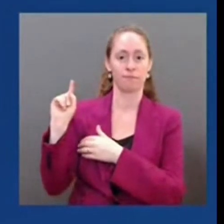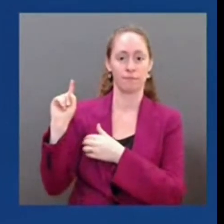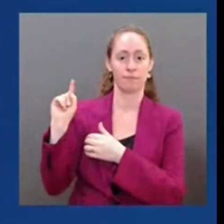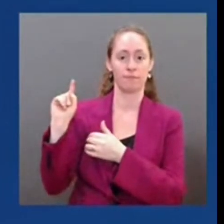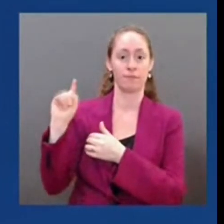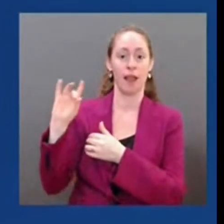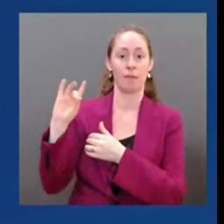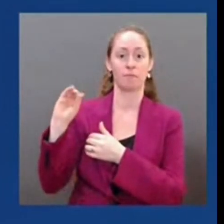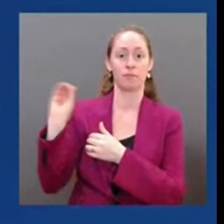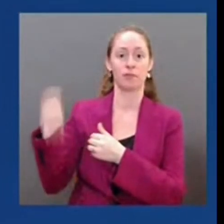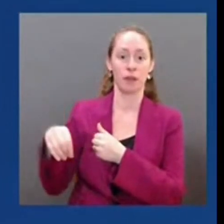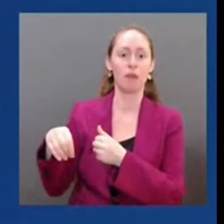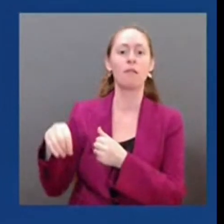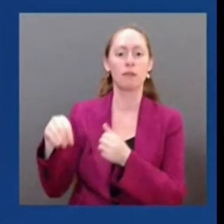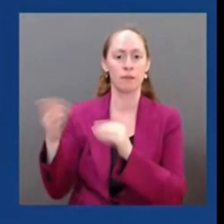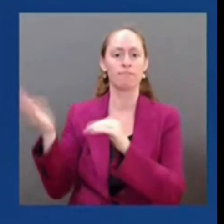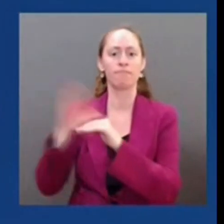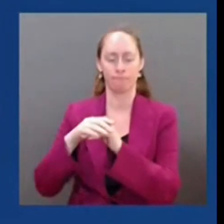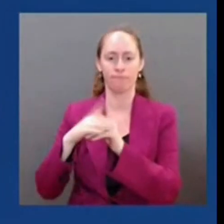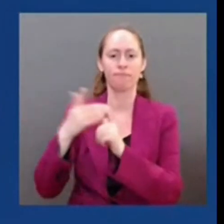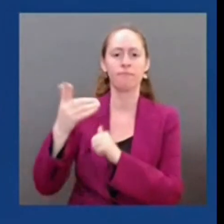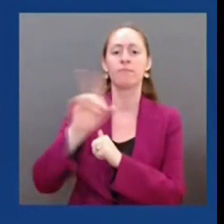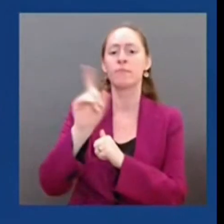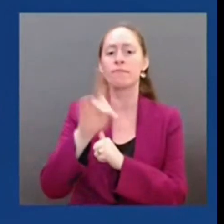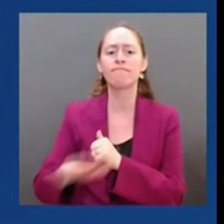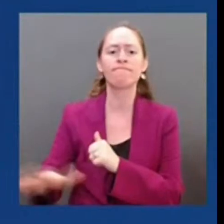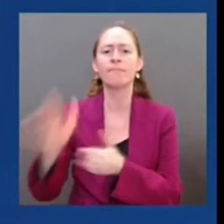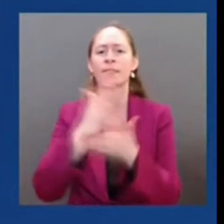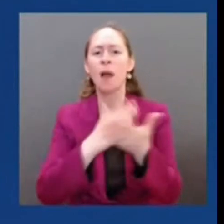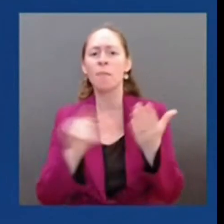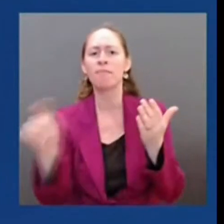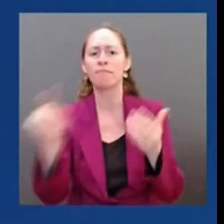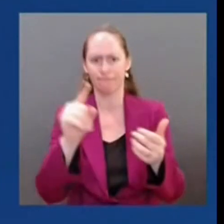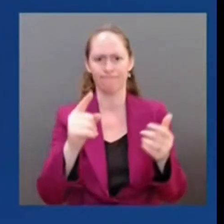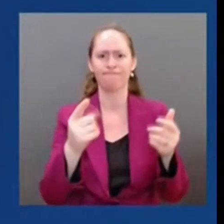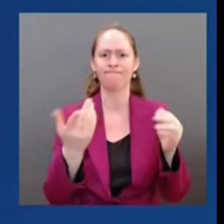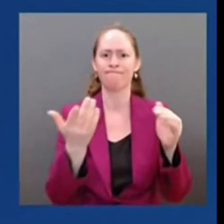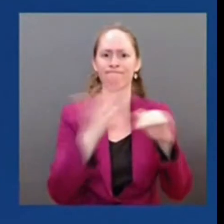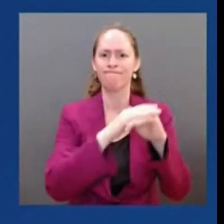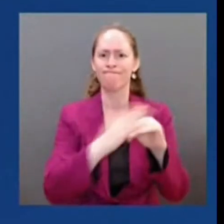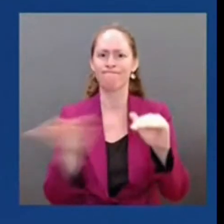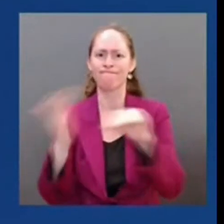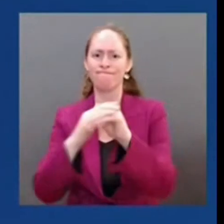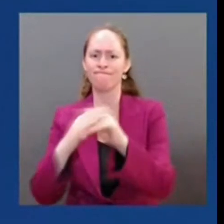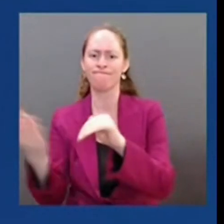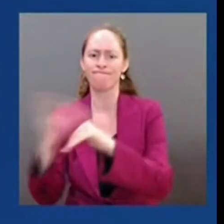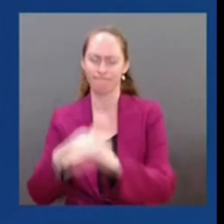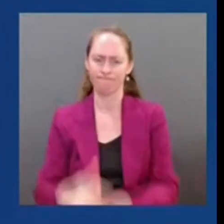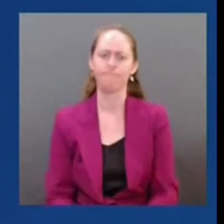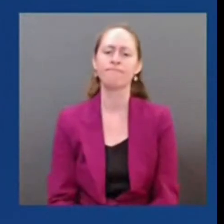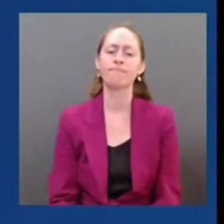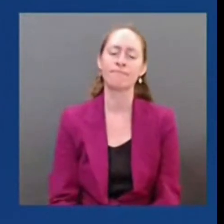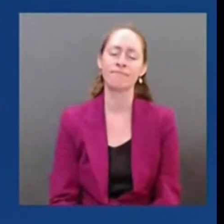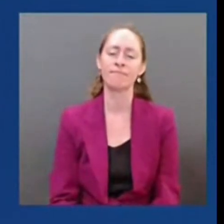ADDITIONAL 8% OF THE U.S. POPULATION IS LIVING IN A